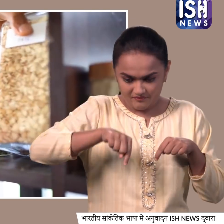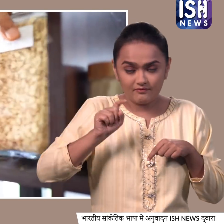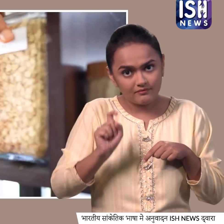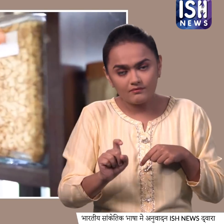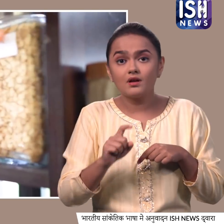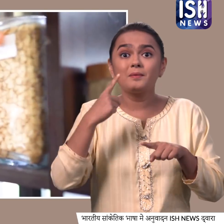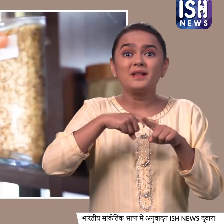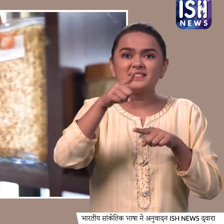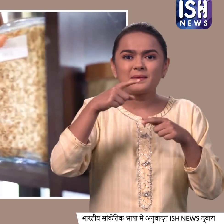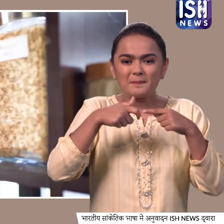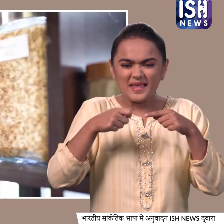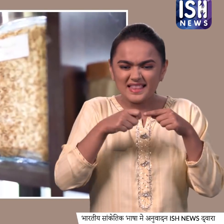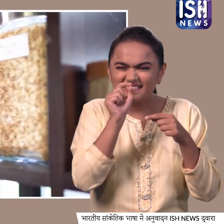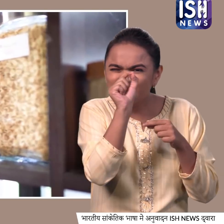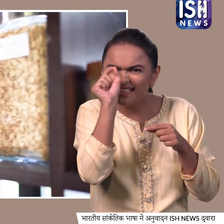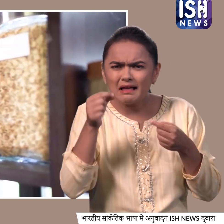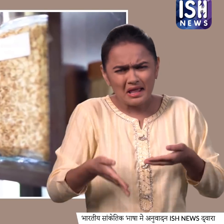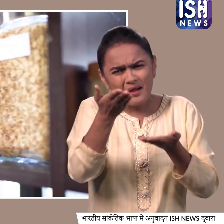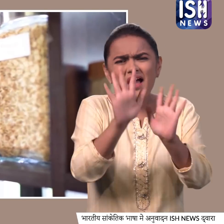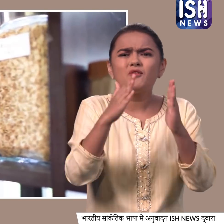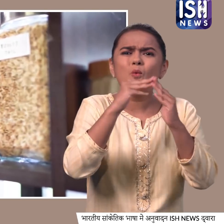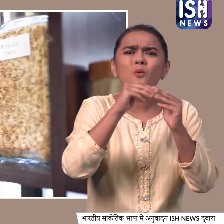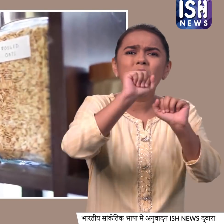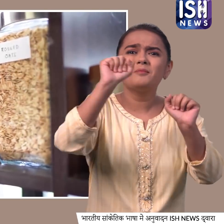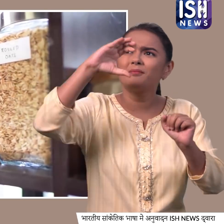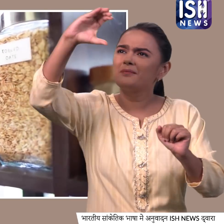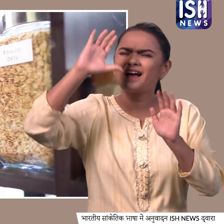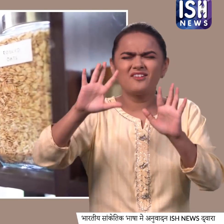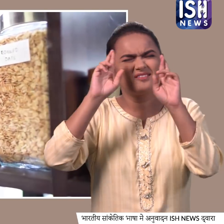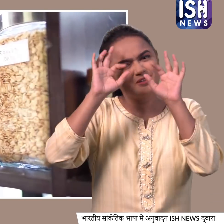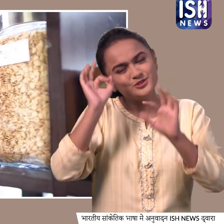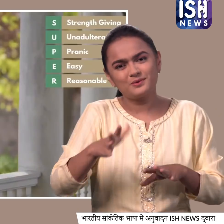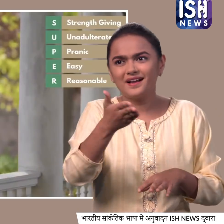And you may find fenugreek seeds in your kitchen already right now